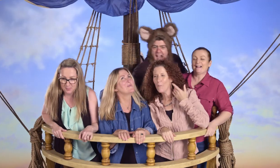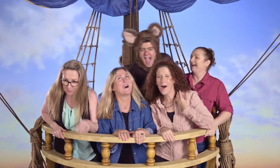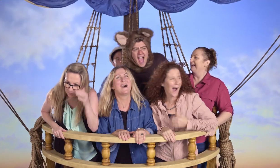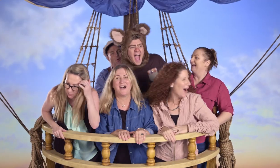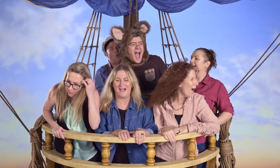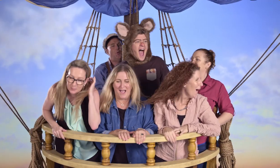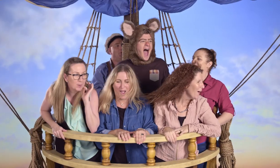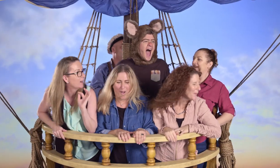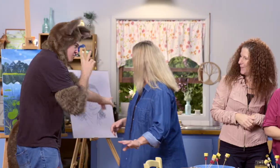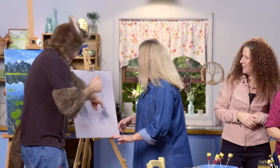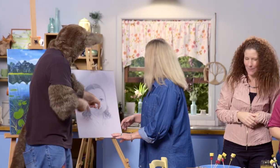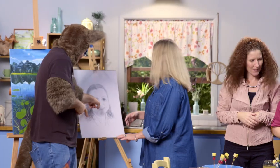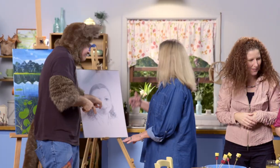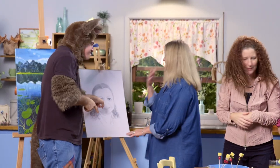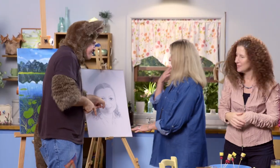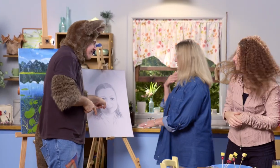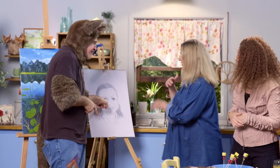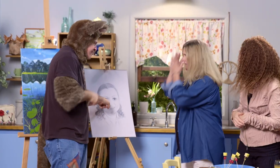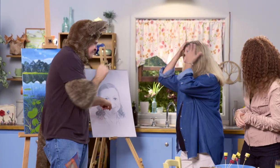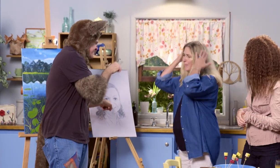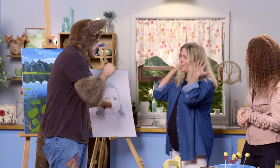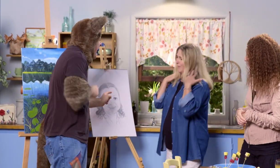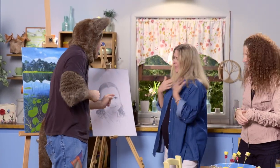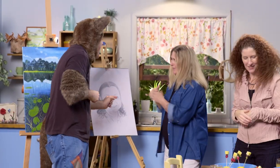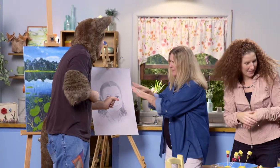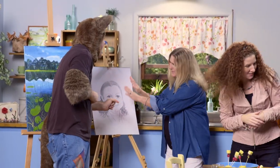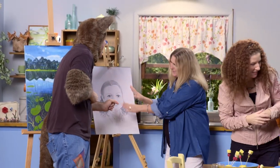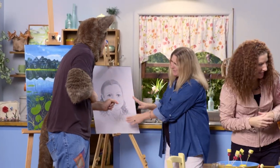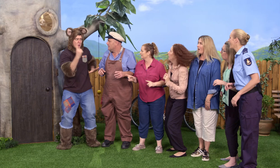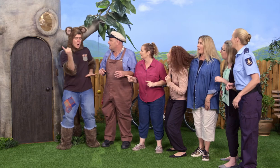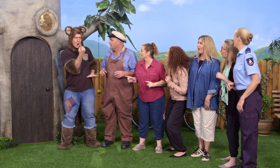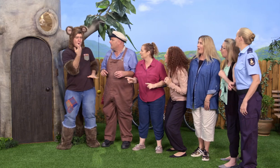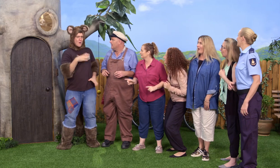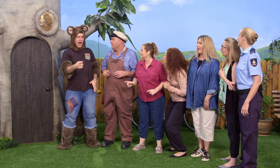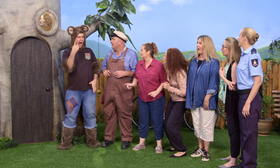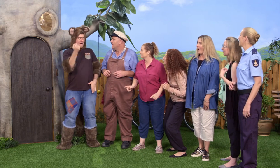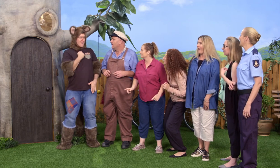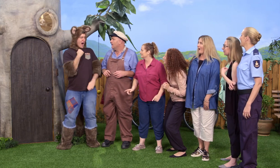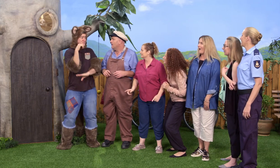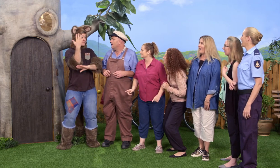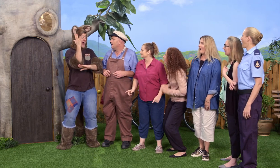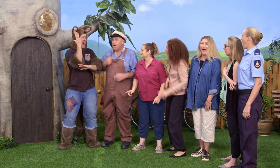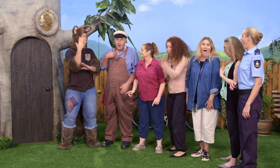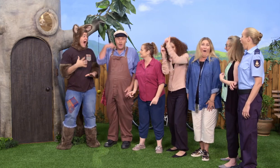Yeah! Doesn't she look great? Such beautiful hair. Yeah! Who wants to have a look in my tree?